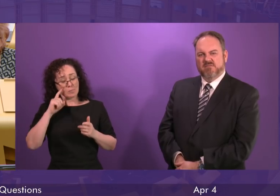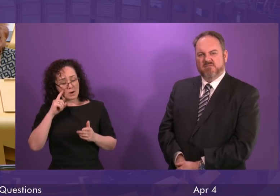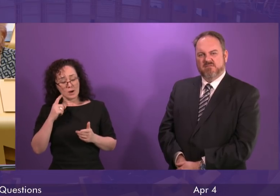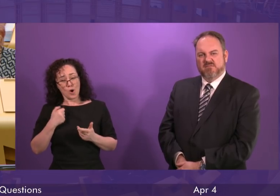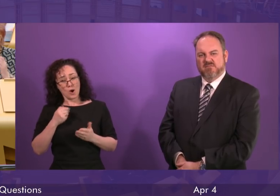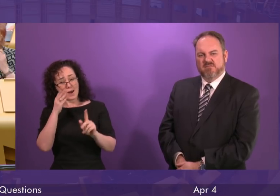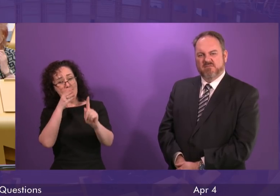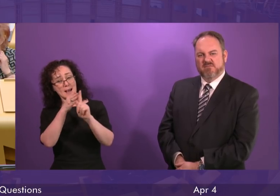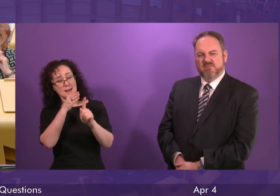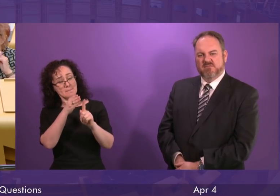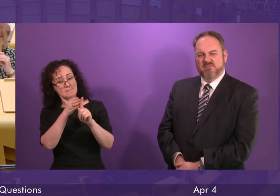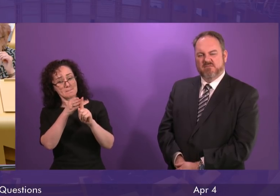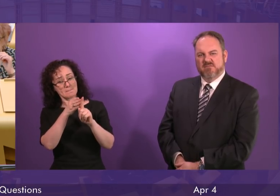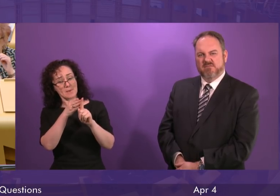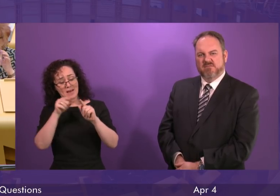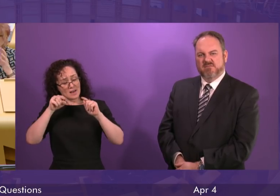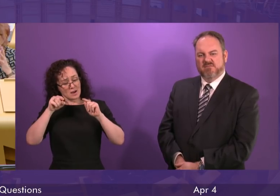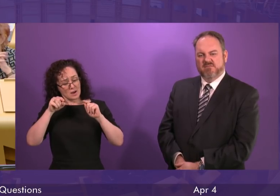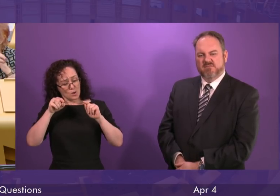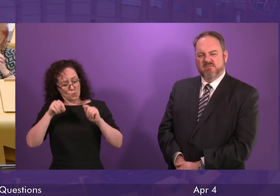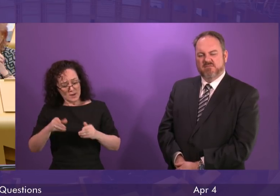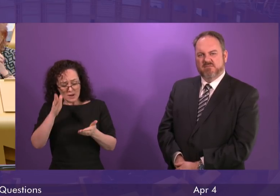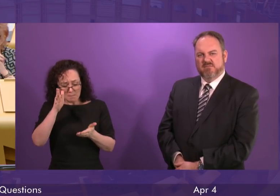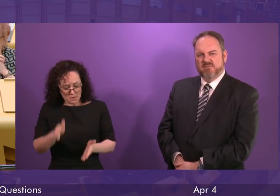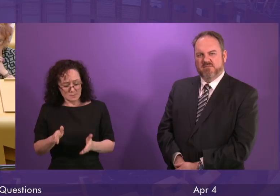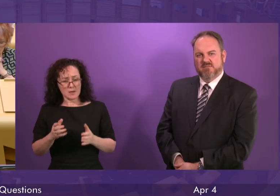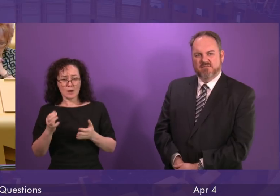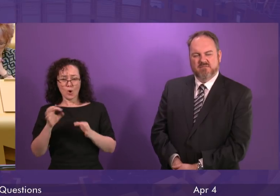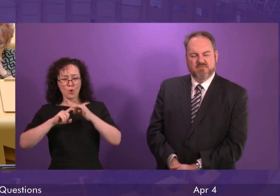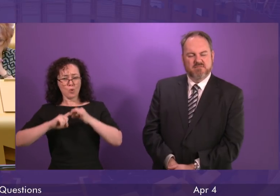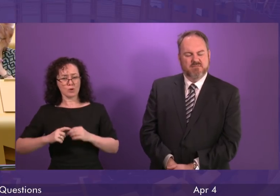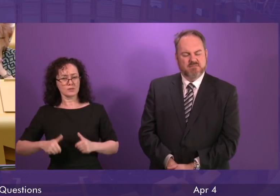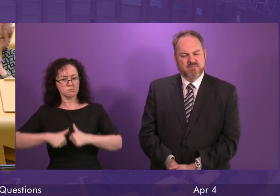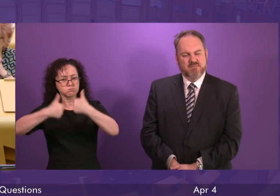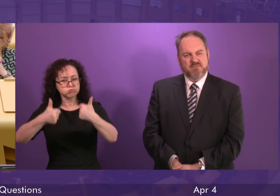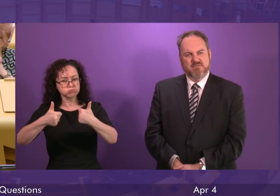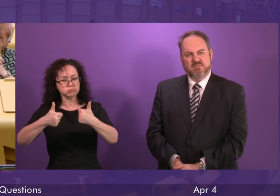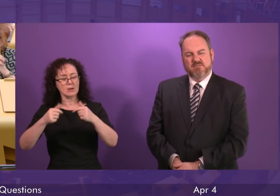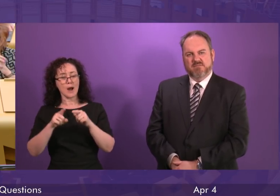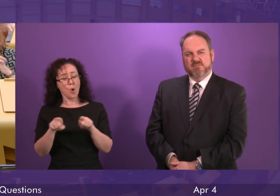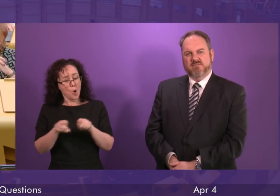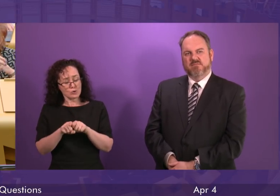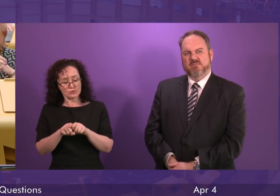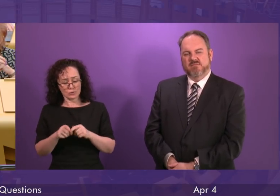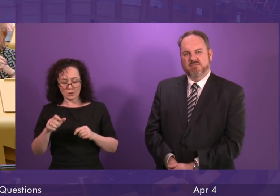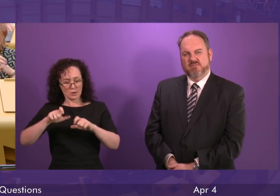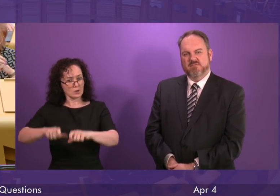very clear that such accommodation must be “high quality”, with stays “as short as possible”. The vast majority of homeless families with children and homeless pregnant women are given